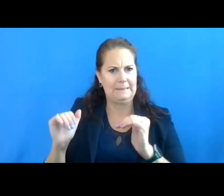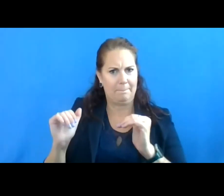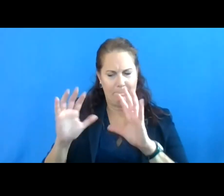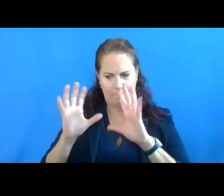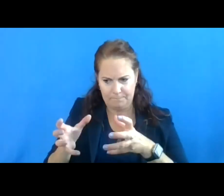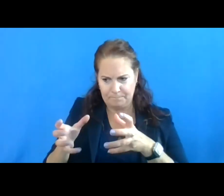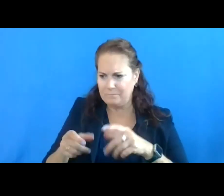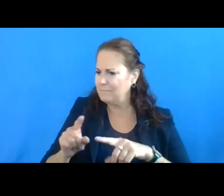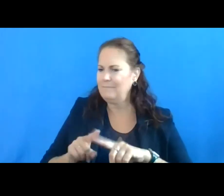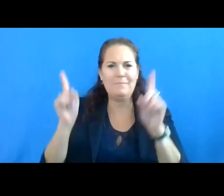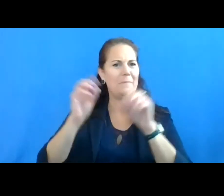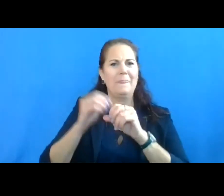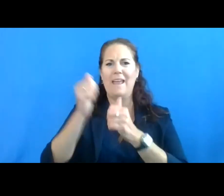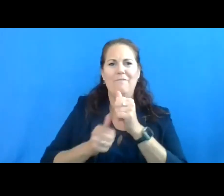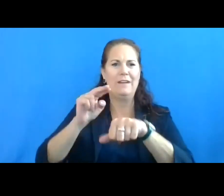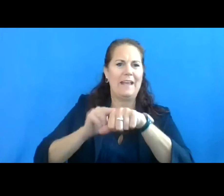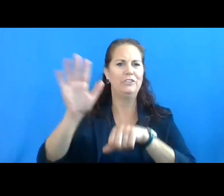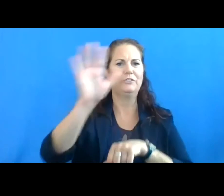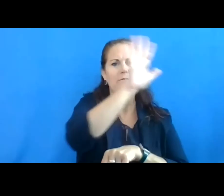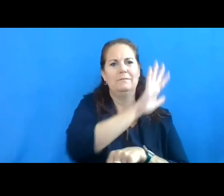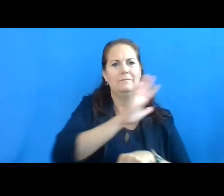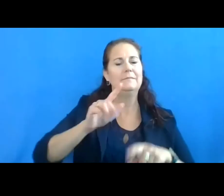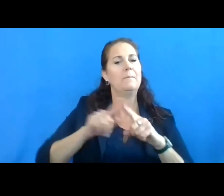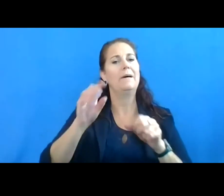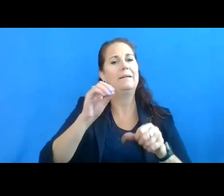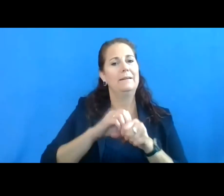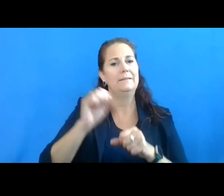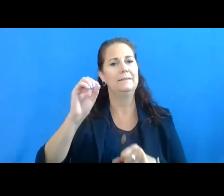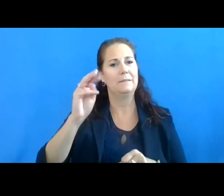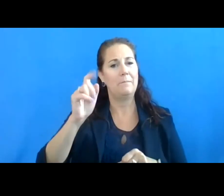different in every Nation, but basically in the Sm'álgyax-speaking Nations, which is